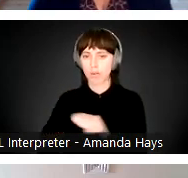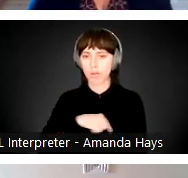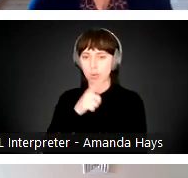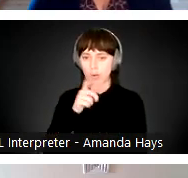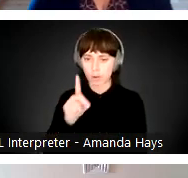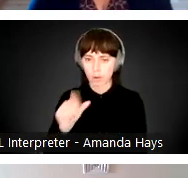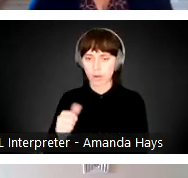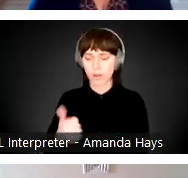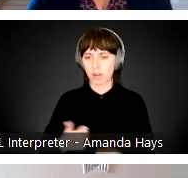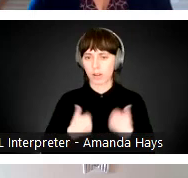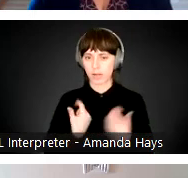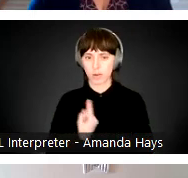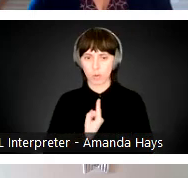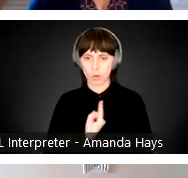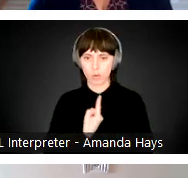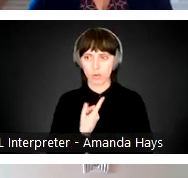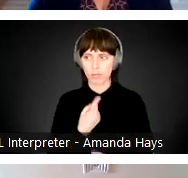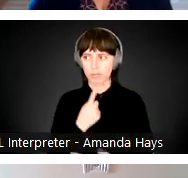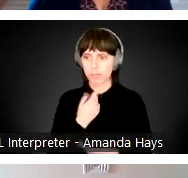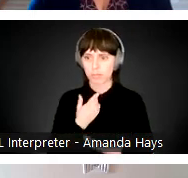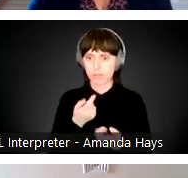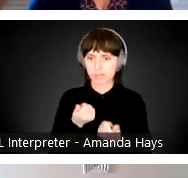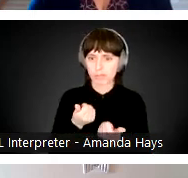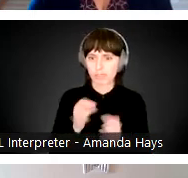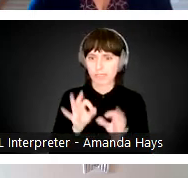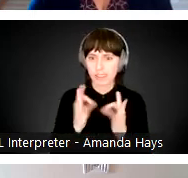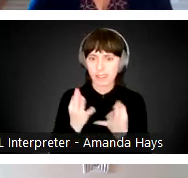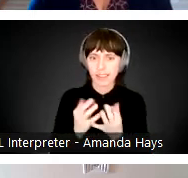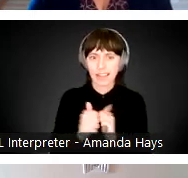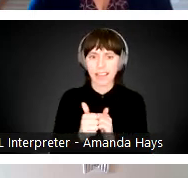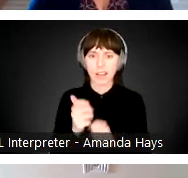little or no family can get help when necessary?